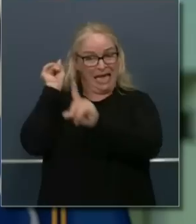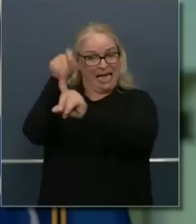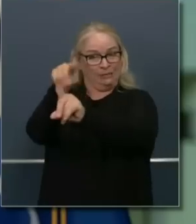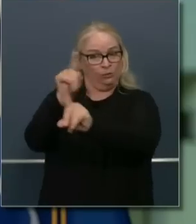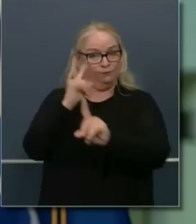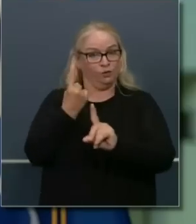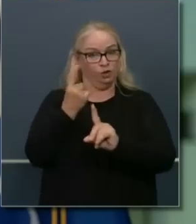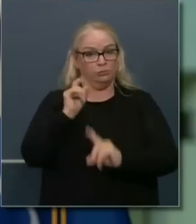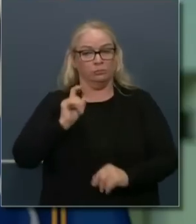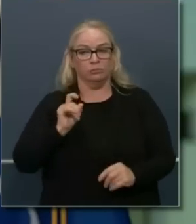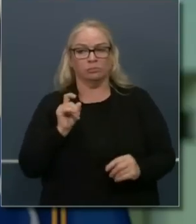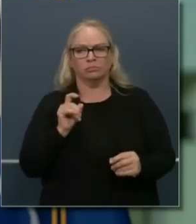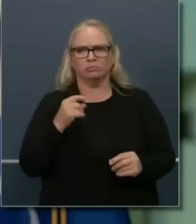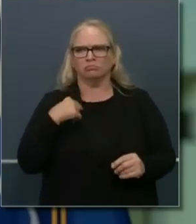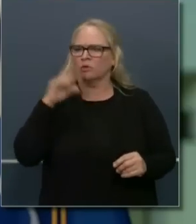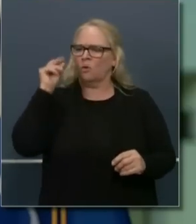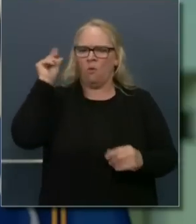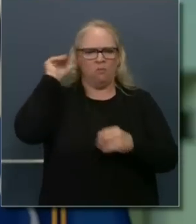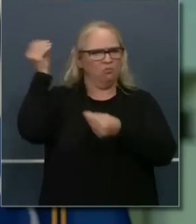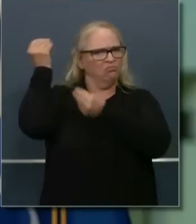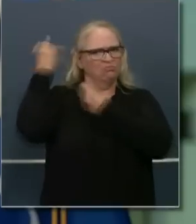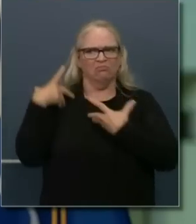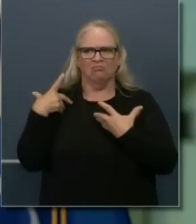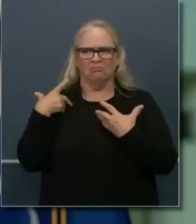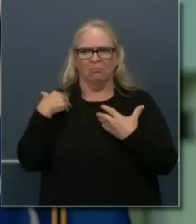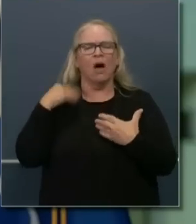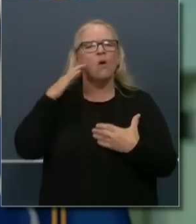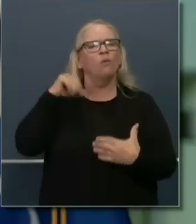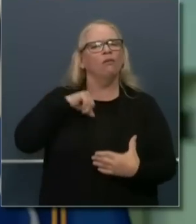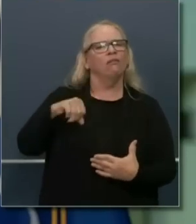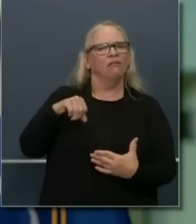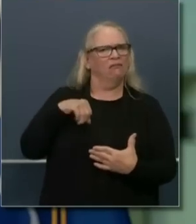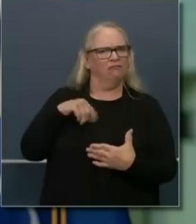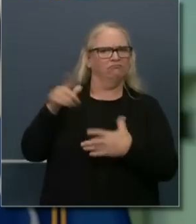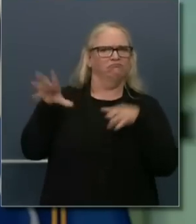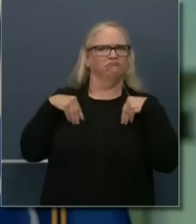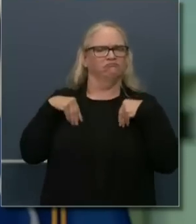YOU HEADS UP THAT THEY'RE GOING TO SEND HOME INFORMATION AND